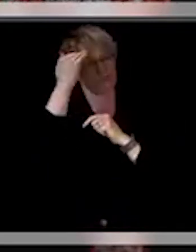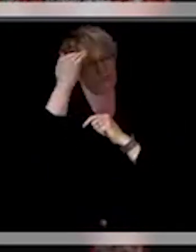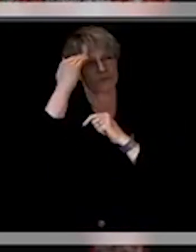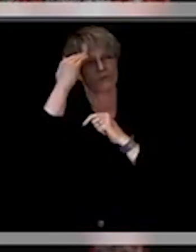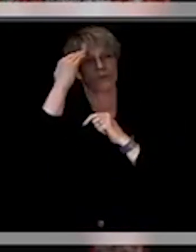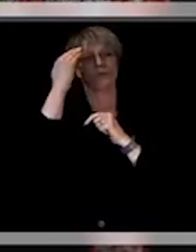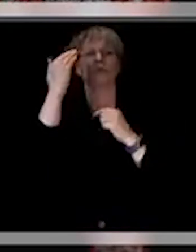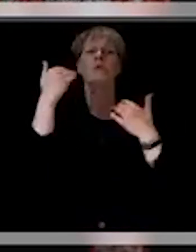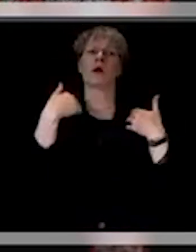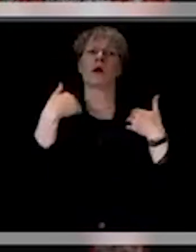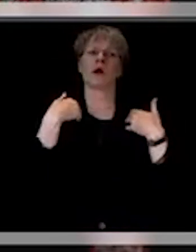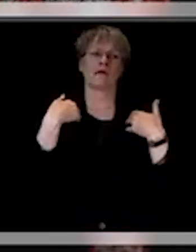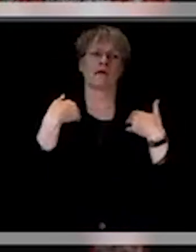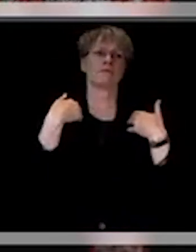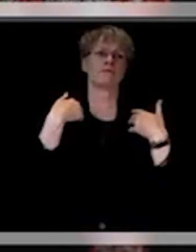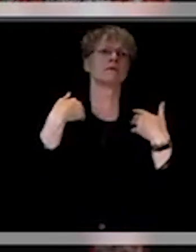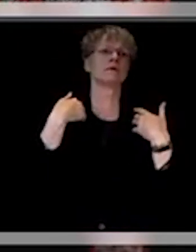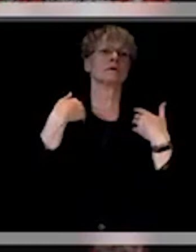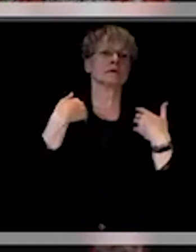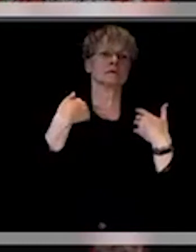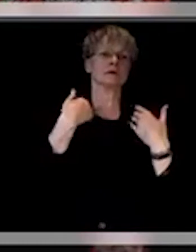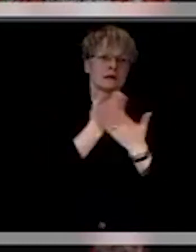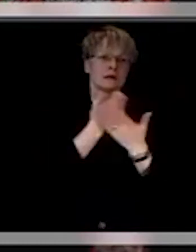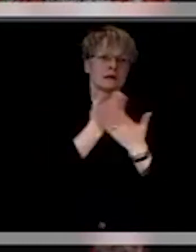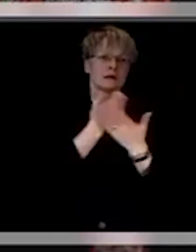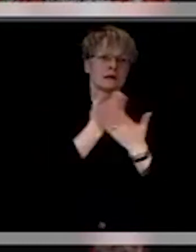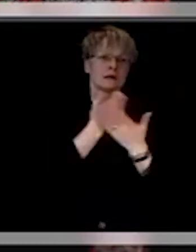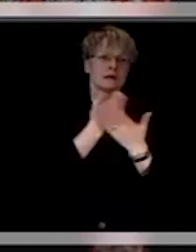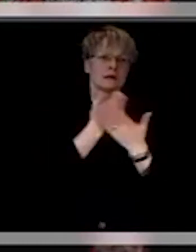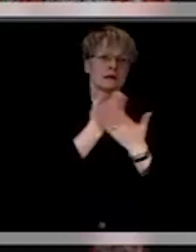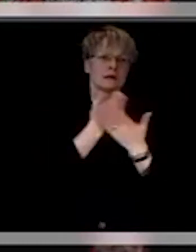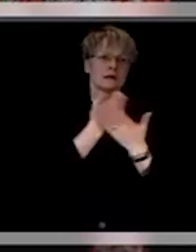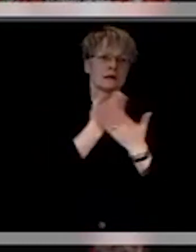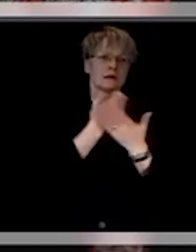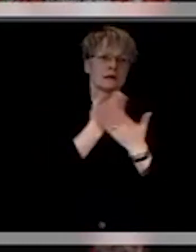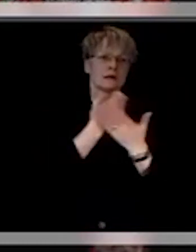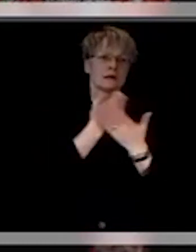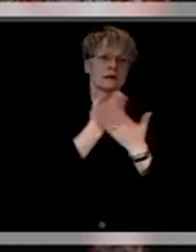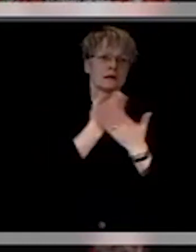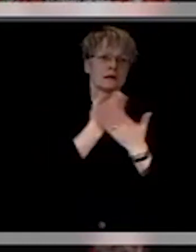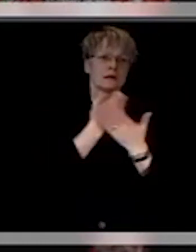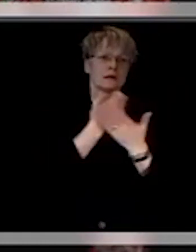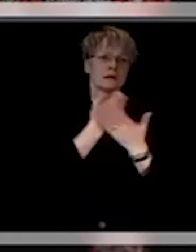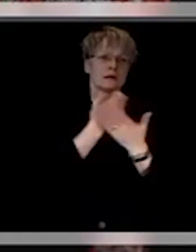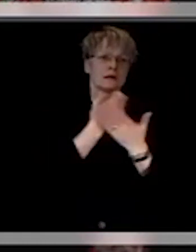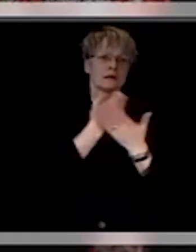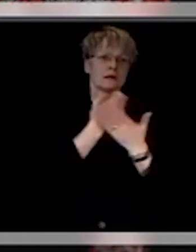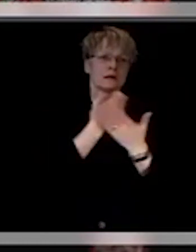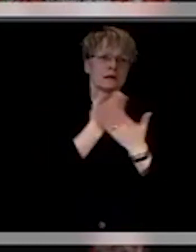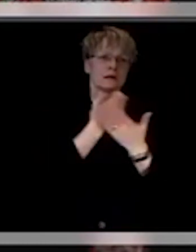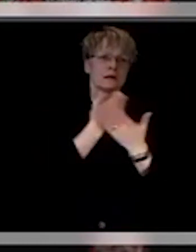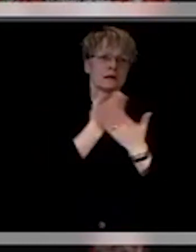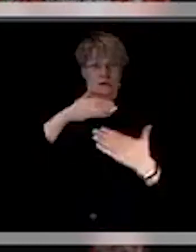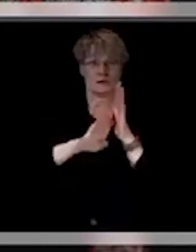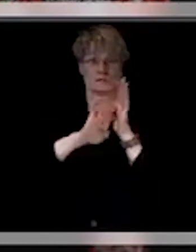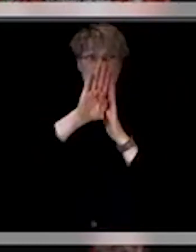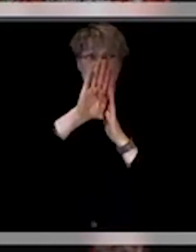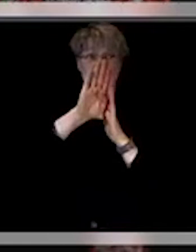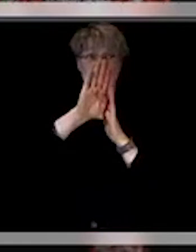and not have that, and so a proactive approaches to comply with infectious disease cleaning